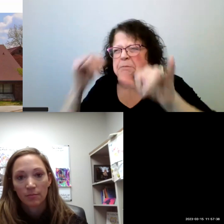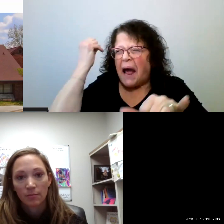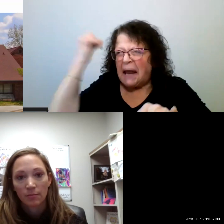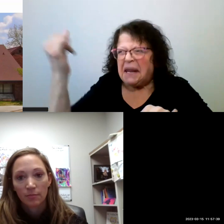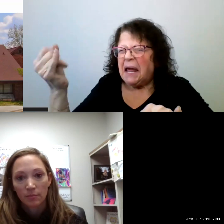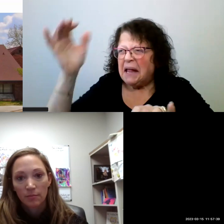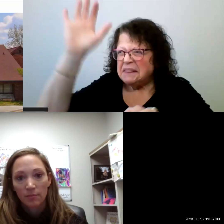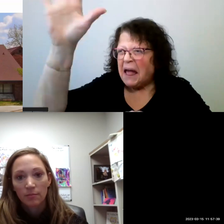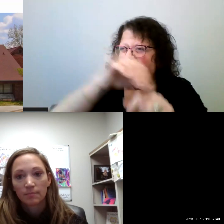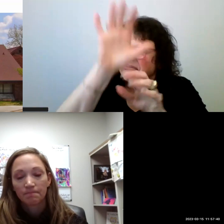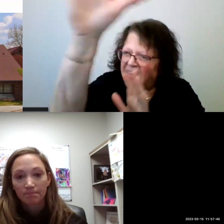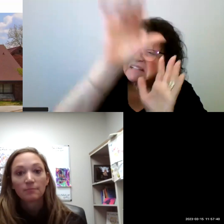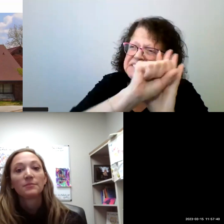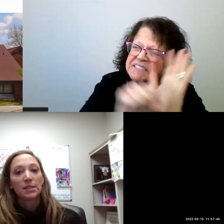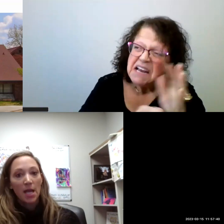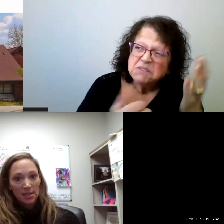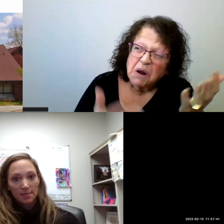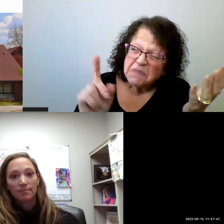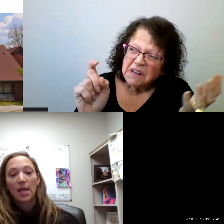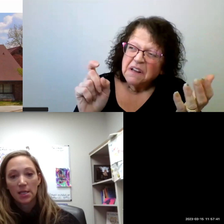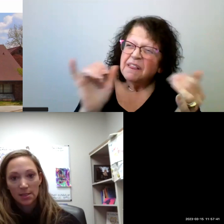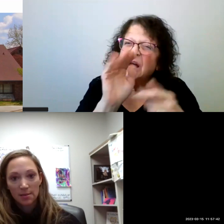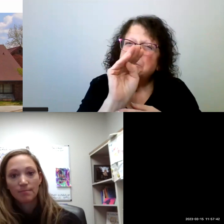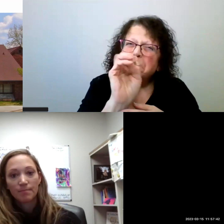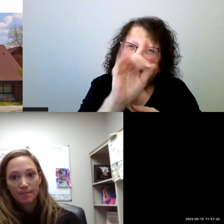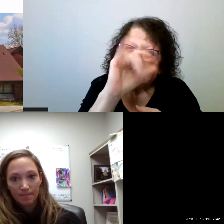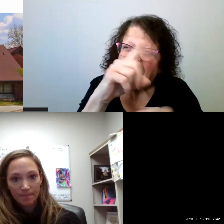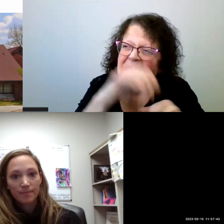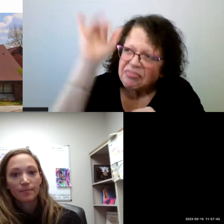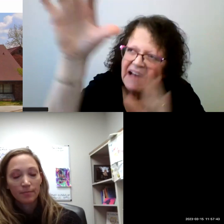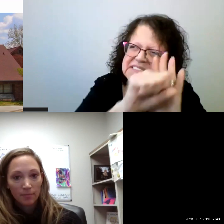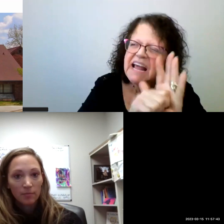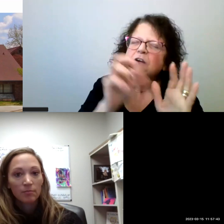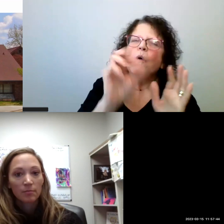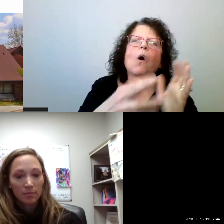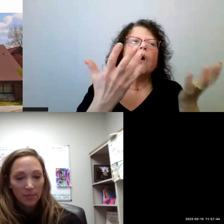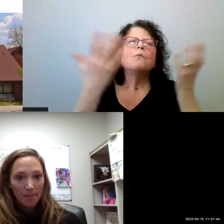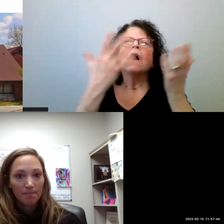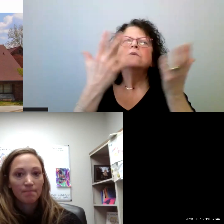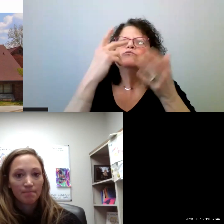to that State or specific to what's what programs the state's running? Probably best place to